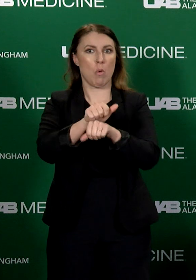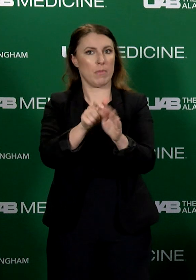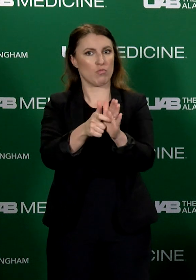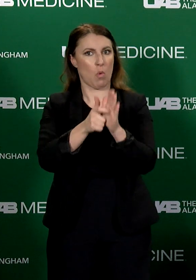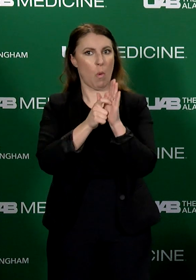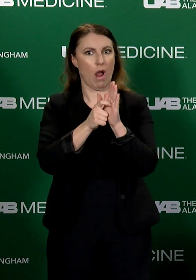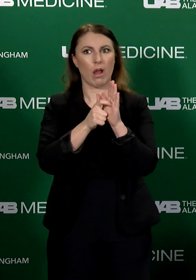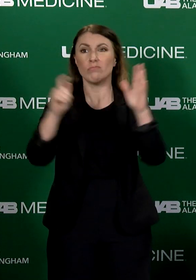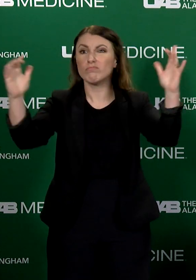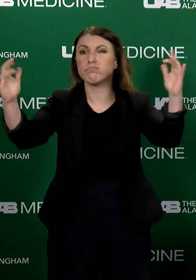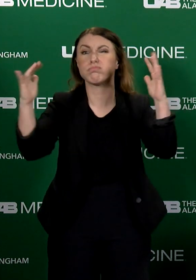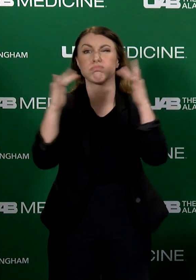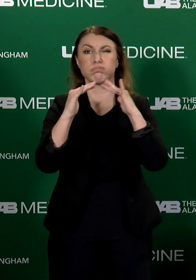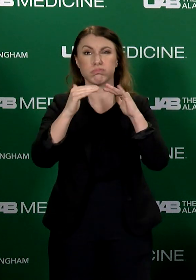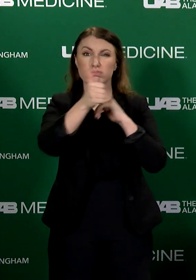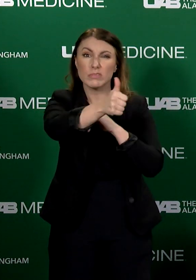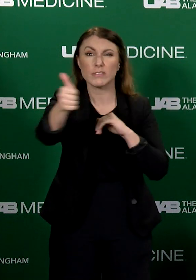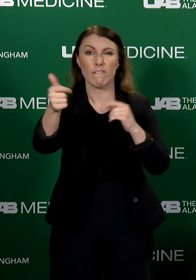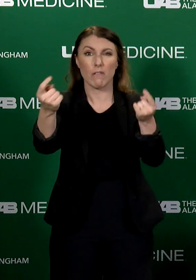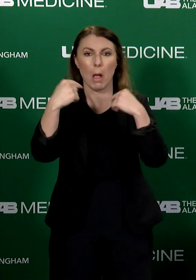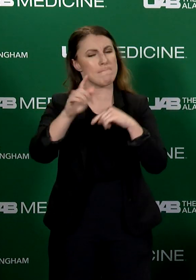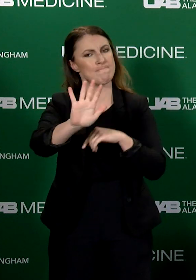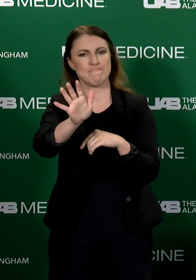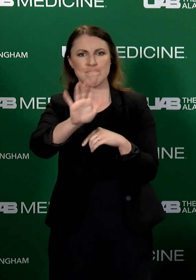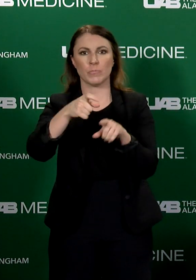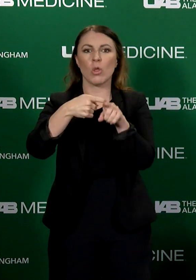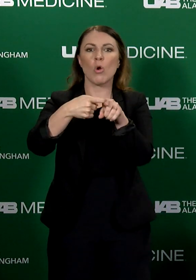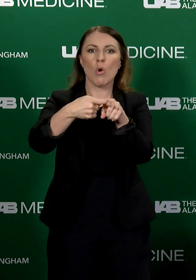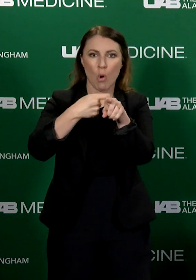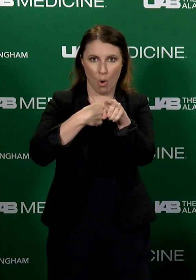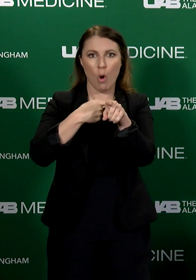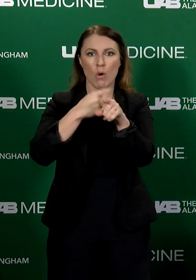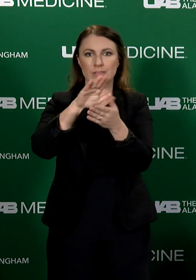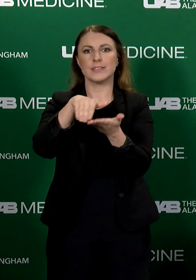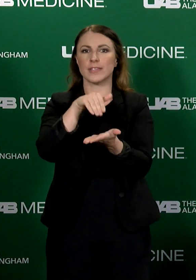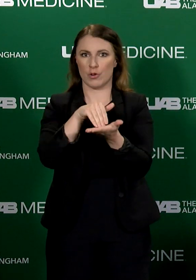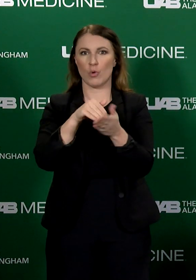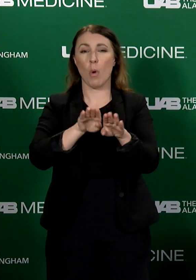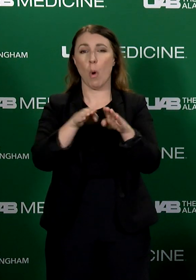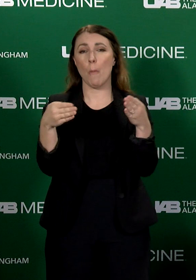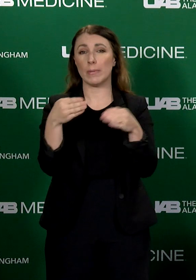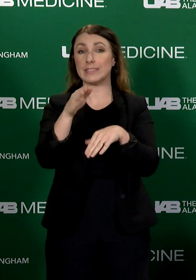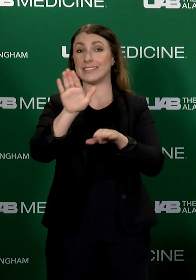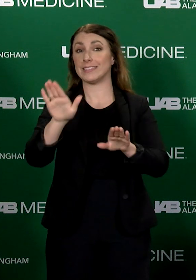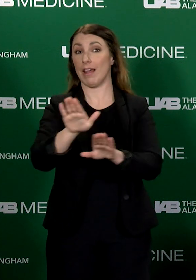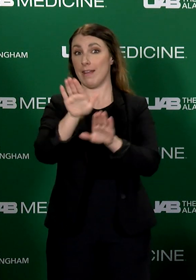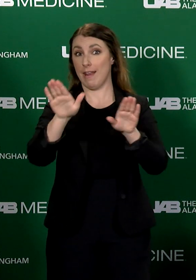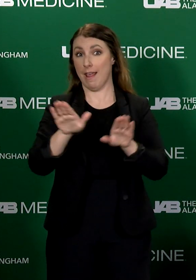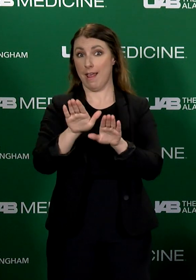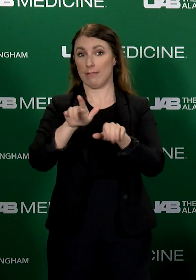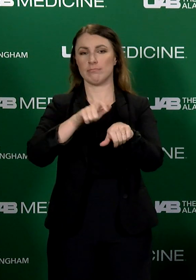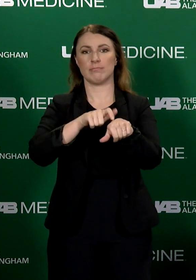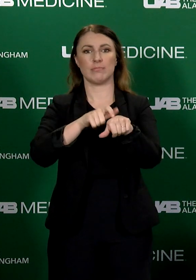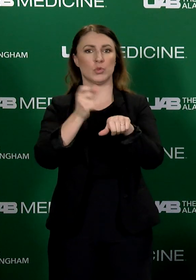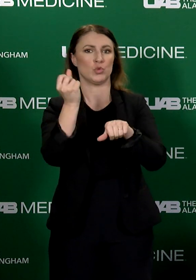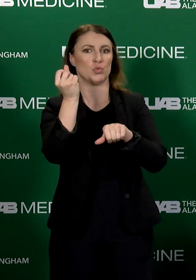you to call our call center which is opening on Sunday at noon we anticipate